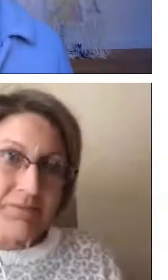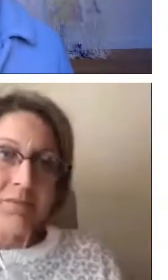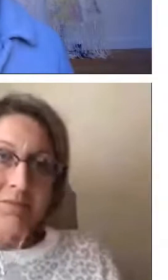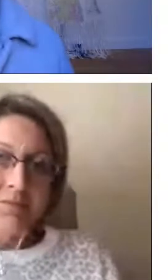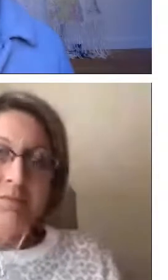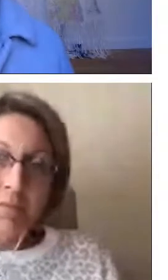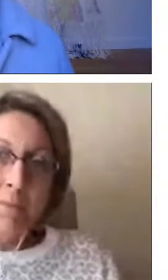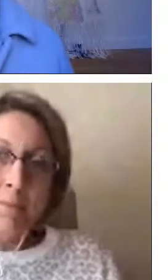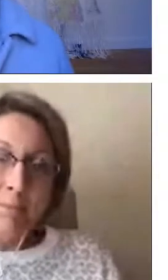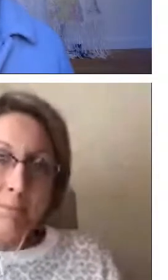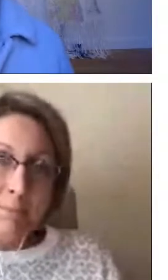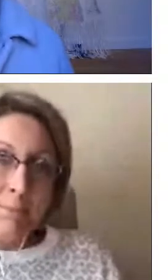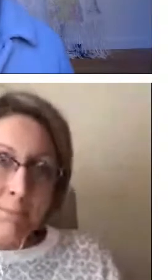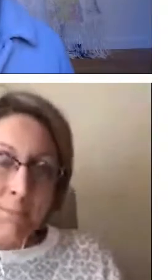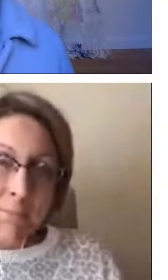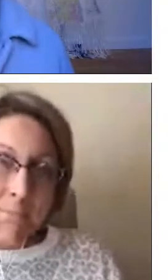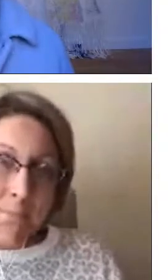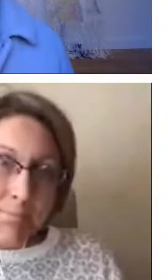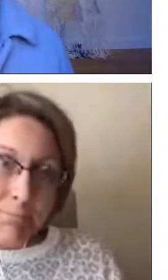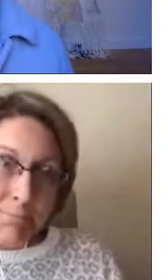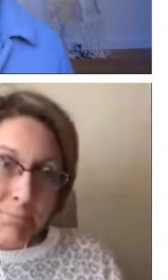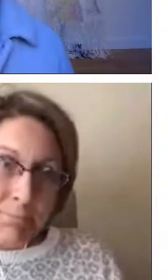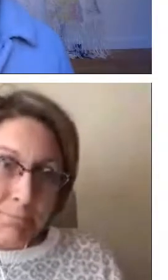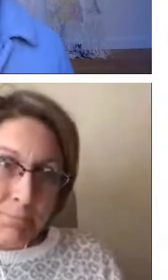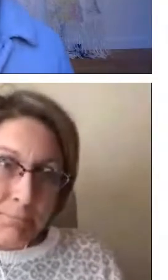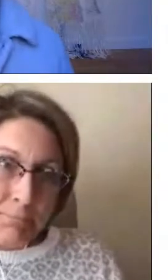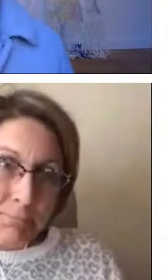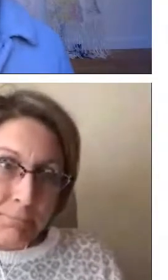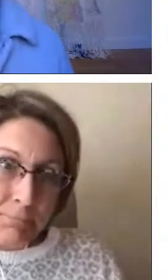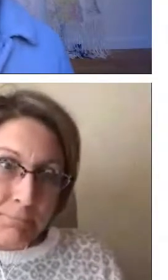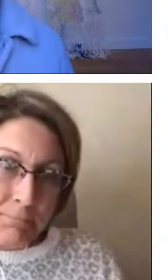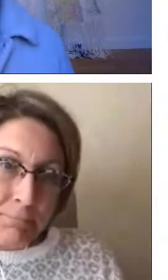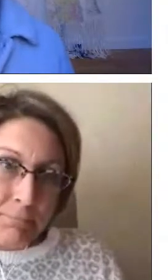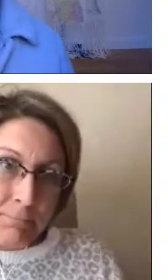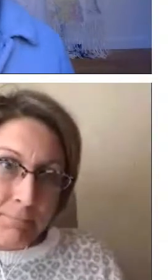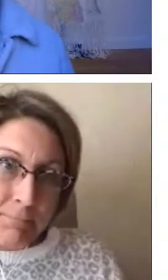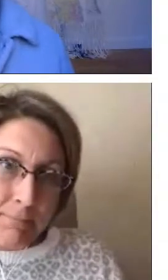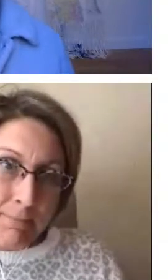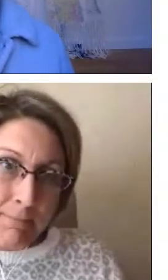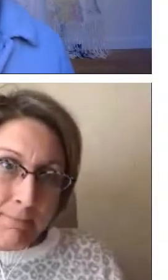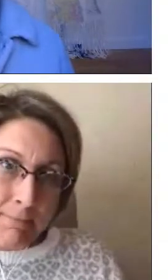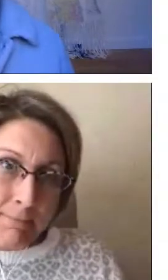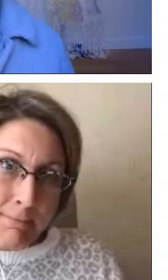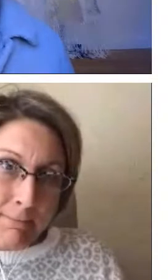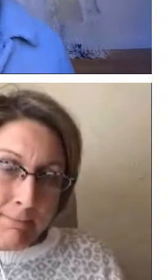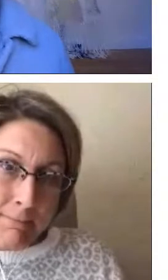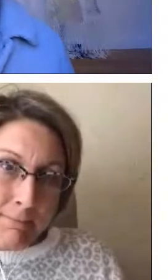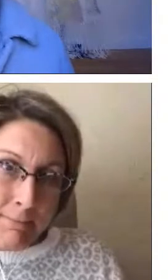How is this art part of change-making?